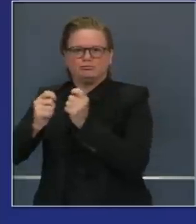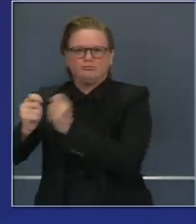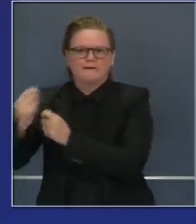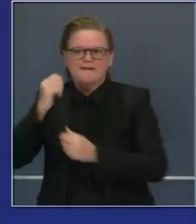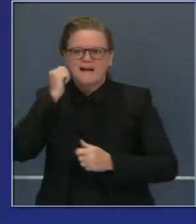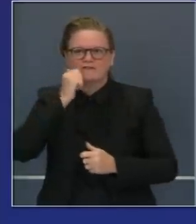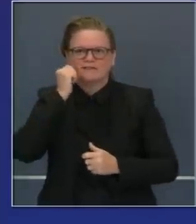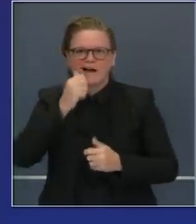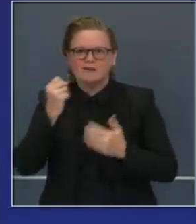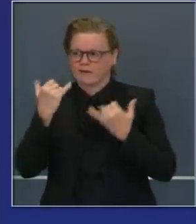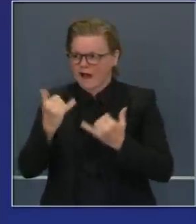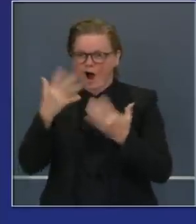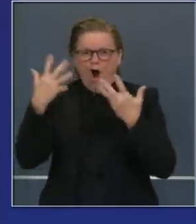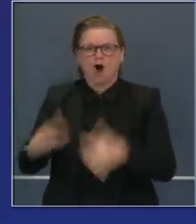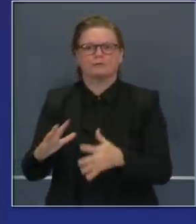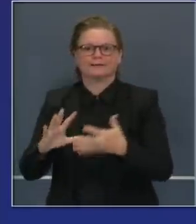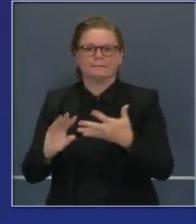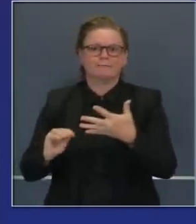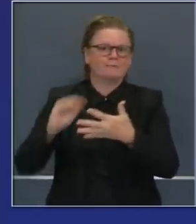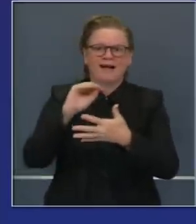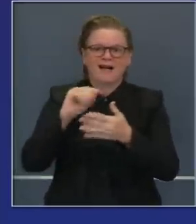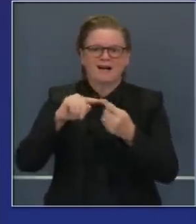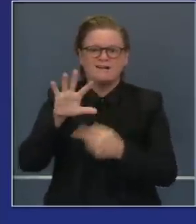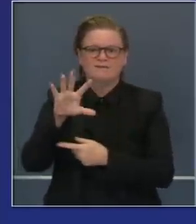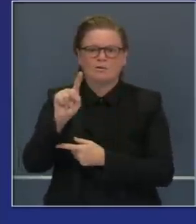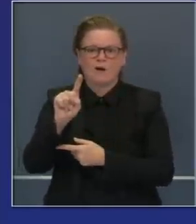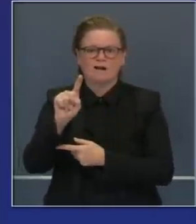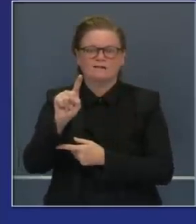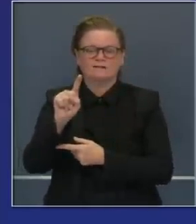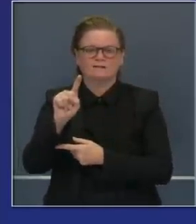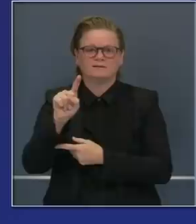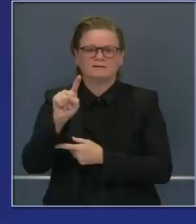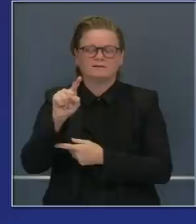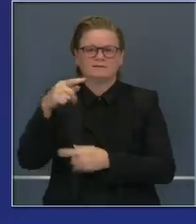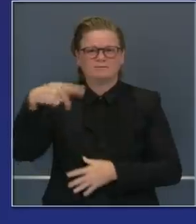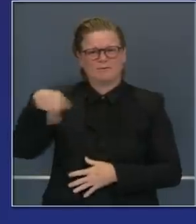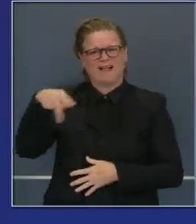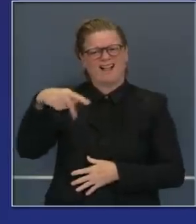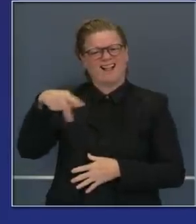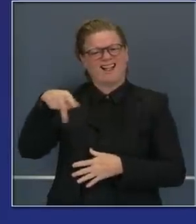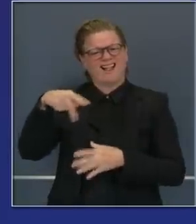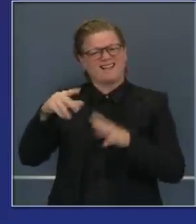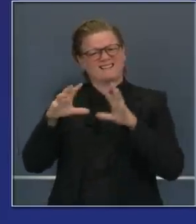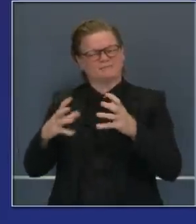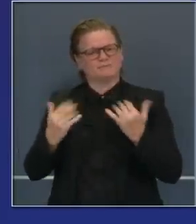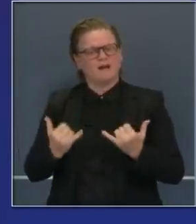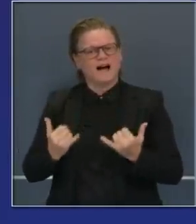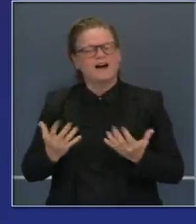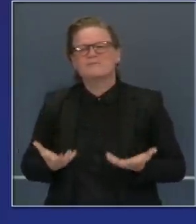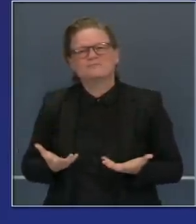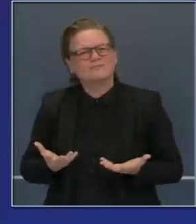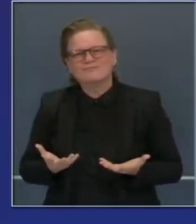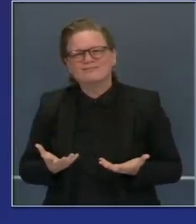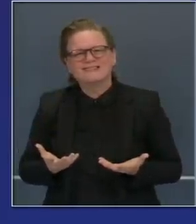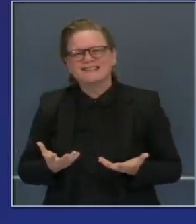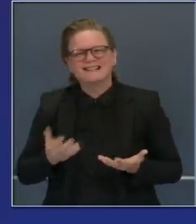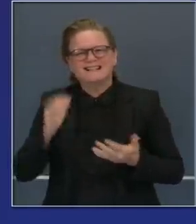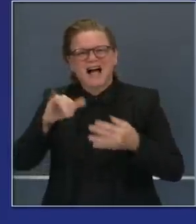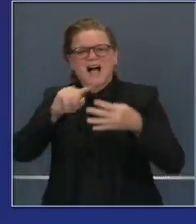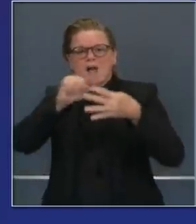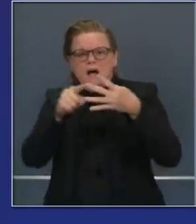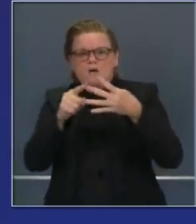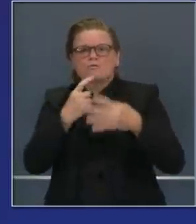51 COUNTIES IN THE